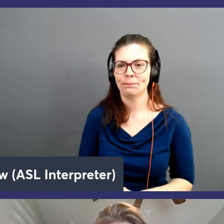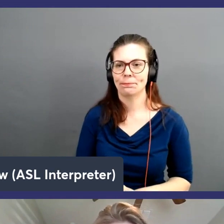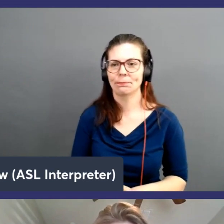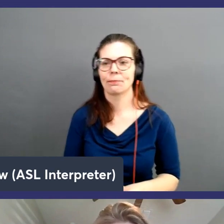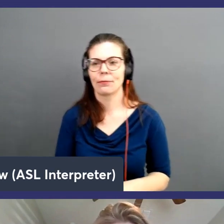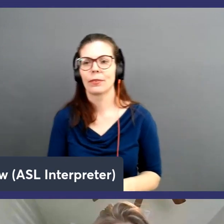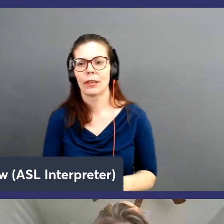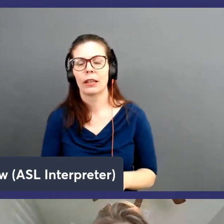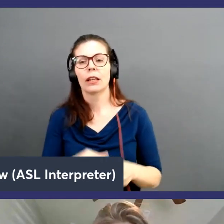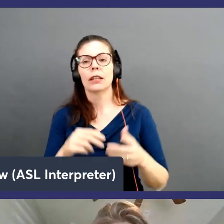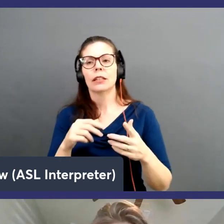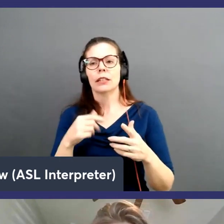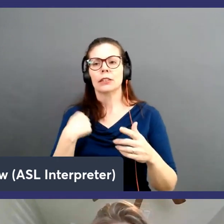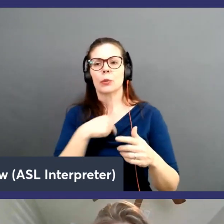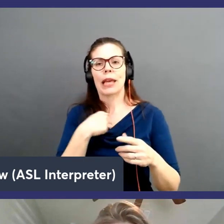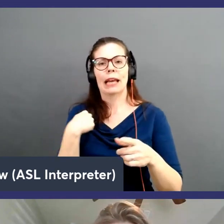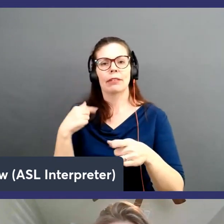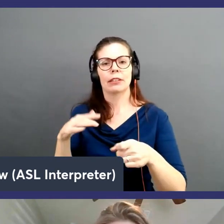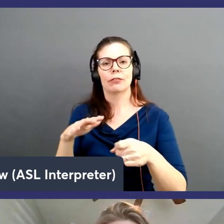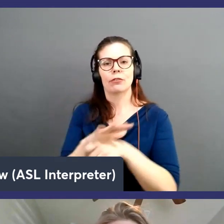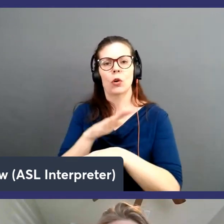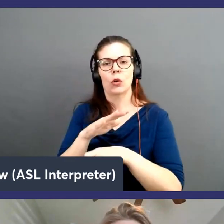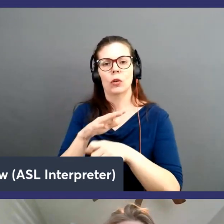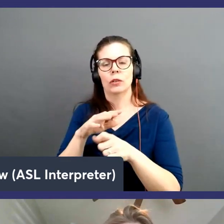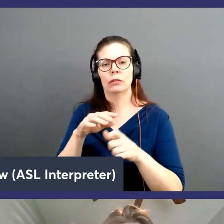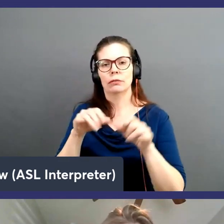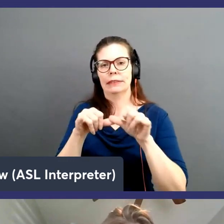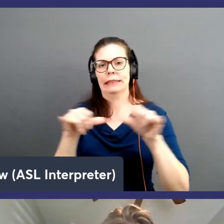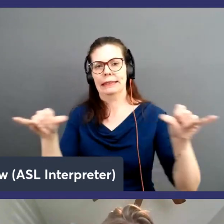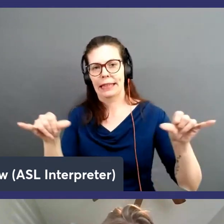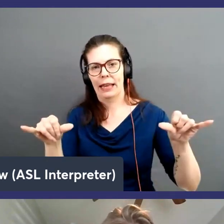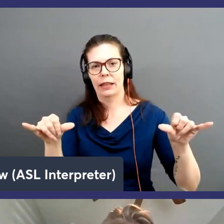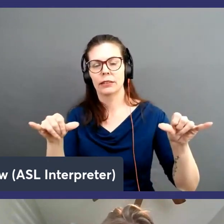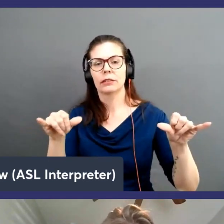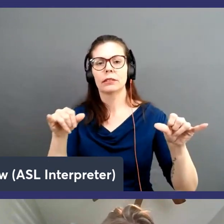fault-tolerant quantum computers, which is the ones with a lot of entanglement